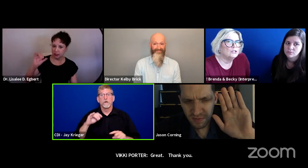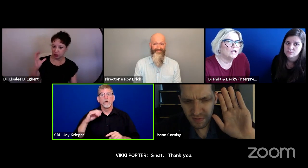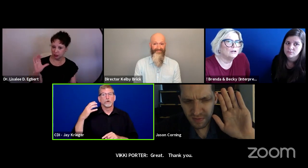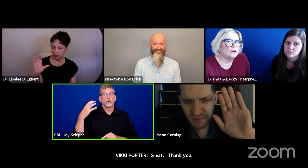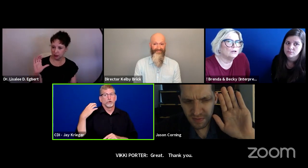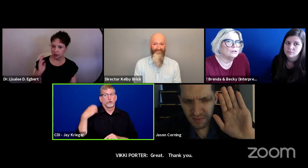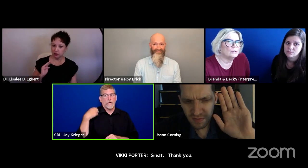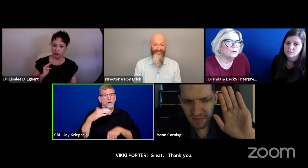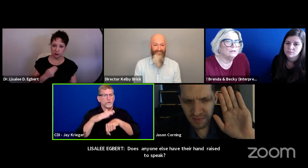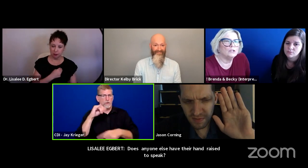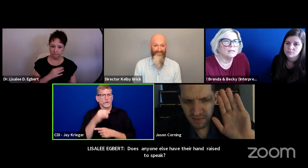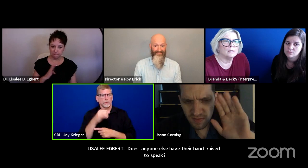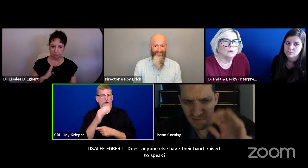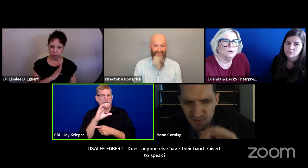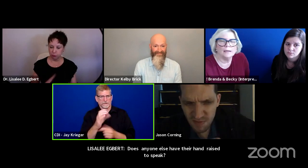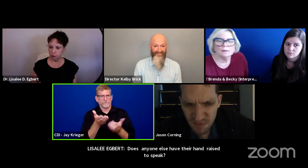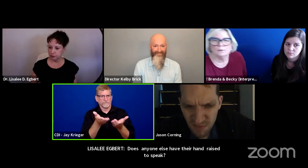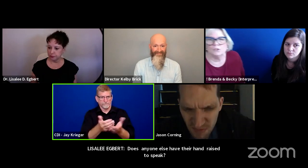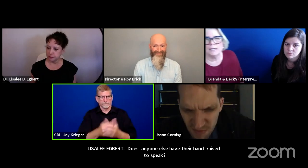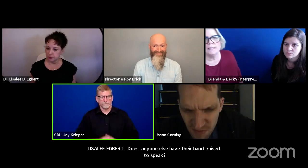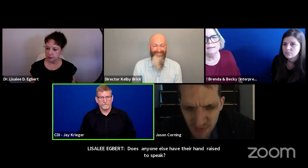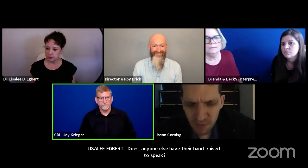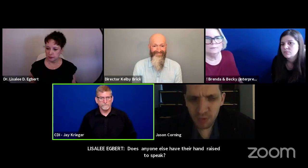The Chair calls on Jason Corning. Jason?